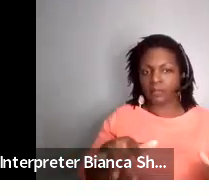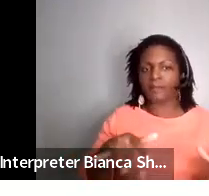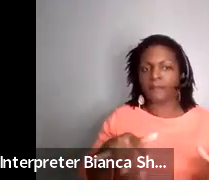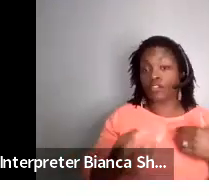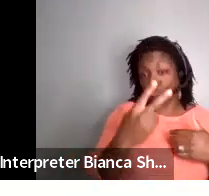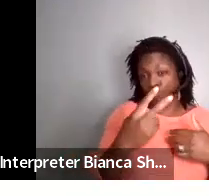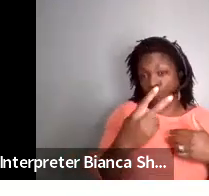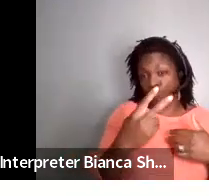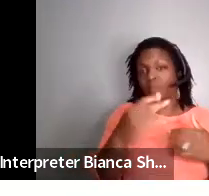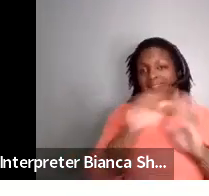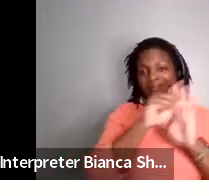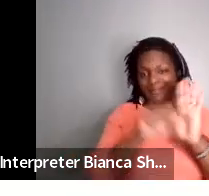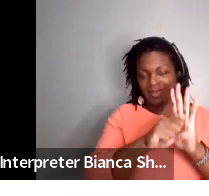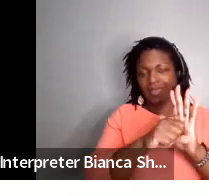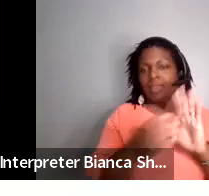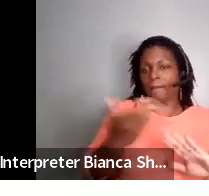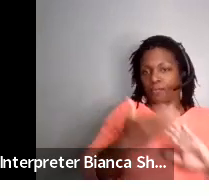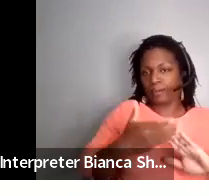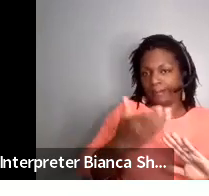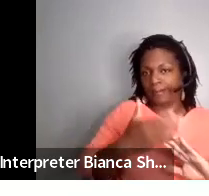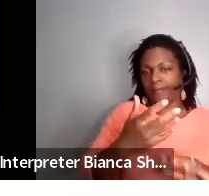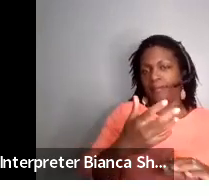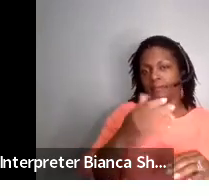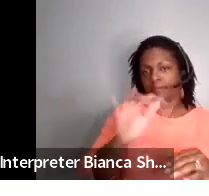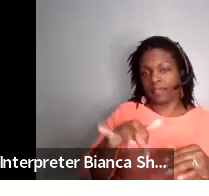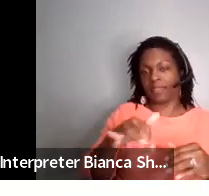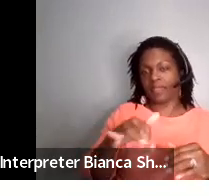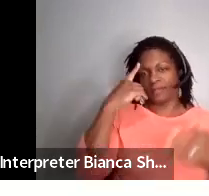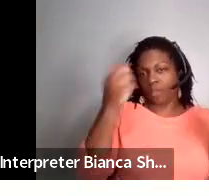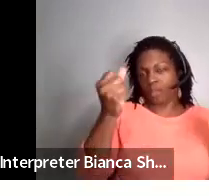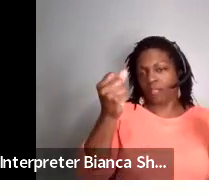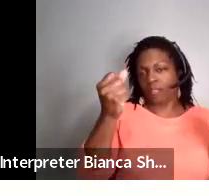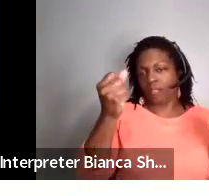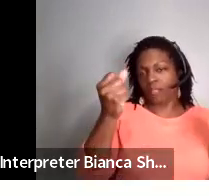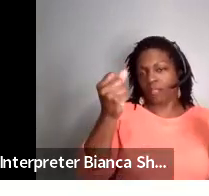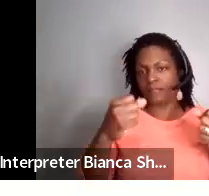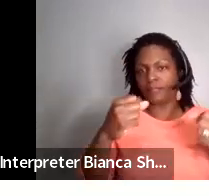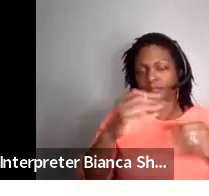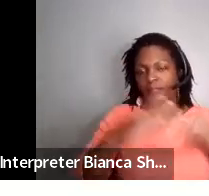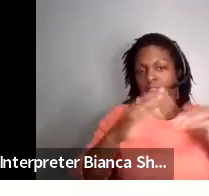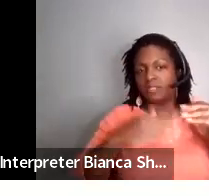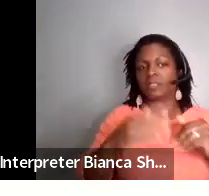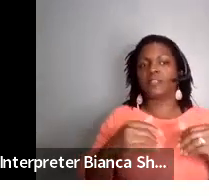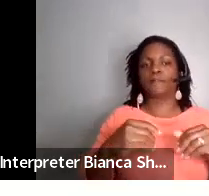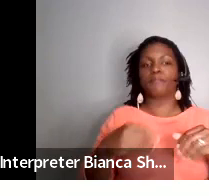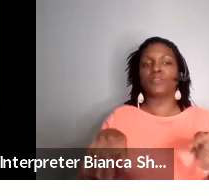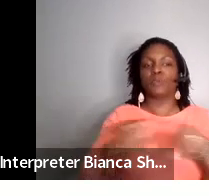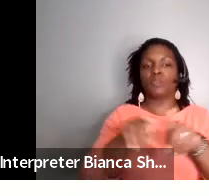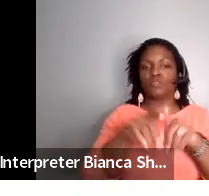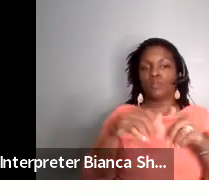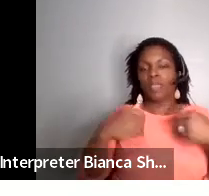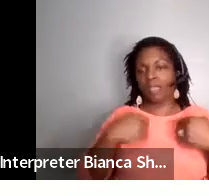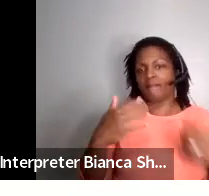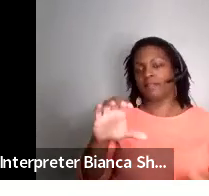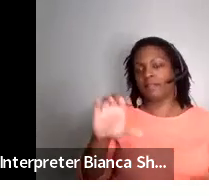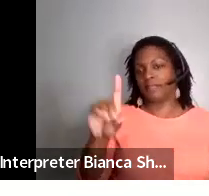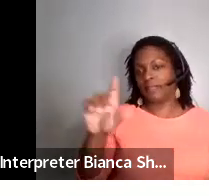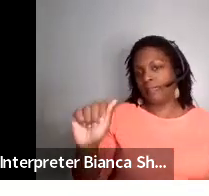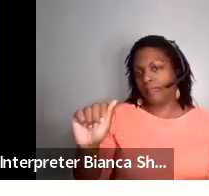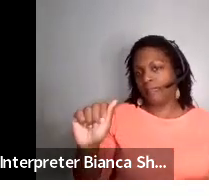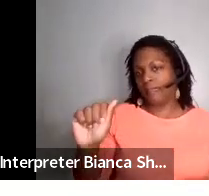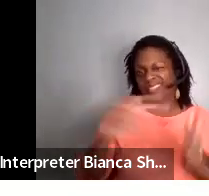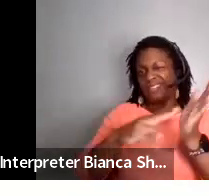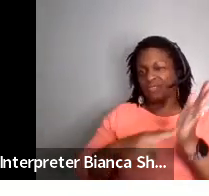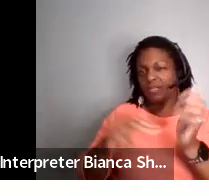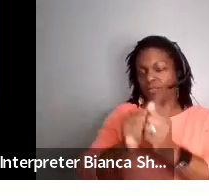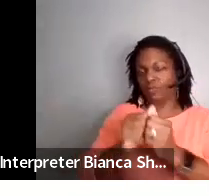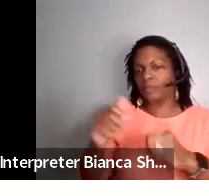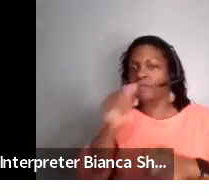state operated inpatient mental health facilities, and we also do cooperative endeavor agreements, or we call them see for bands, and we that we contract with private entities for additional inpatient